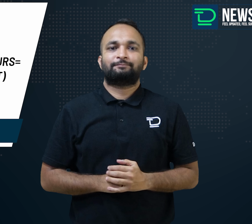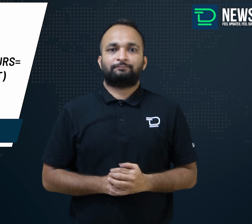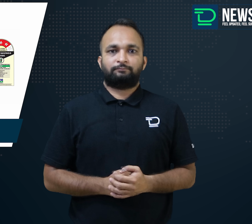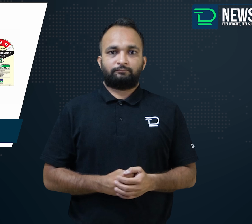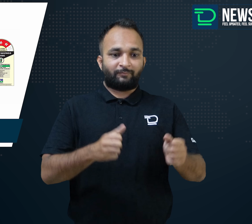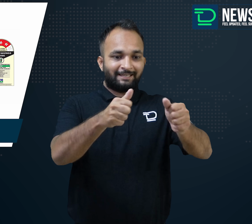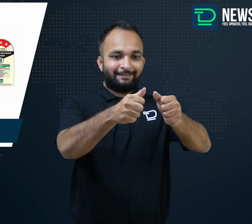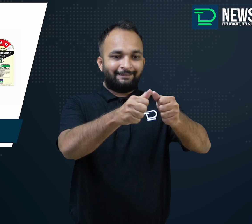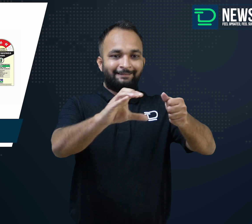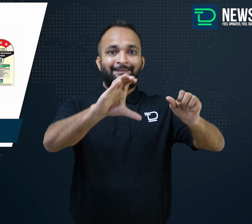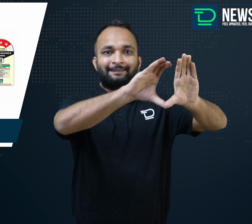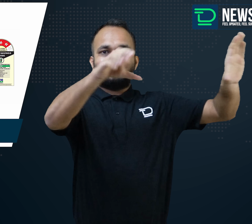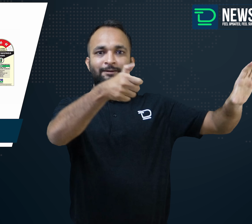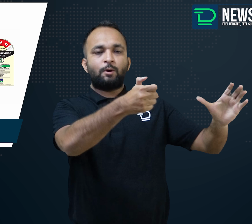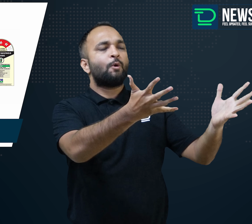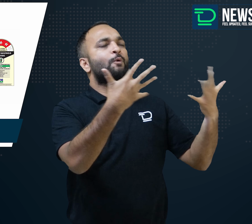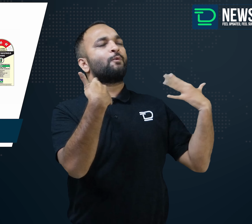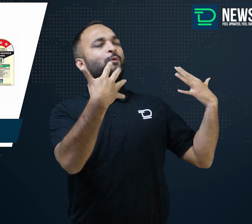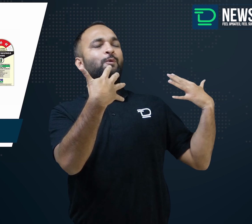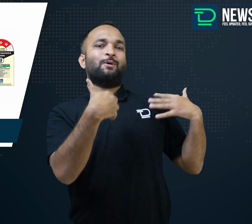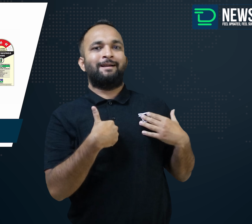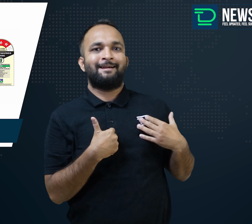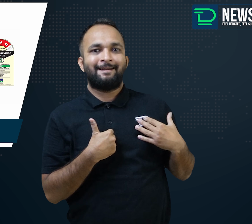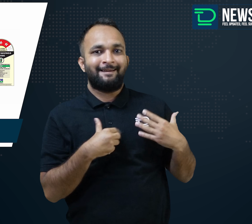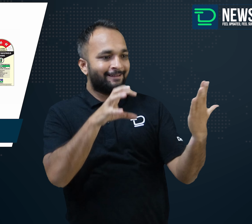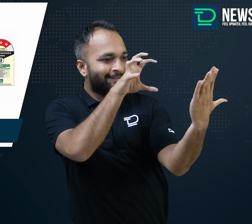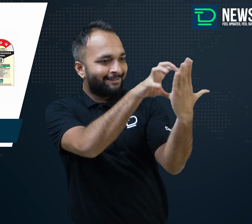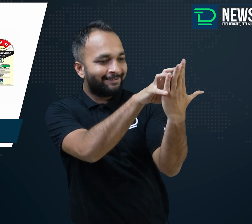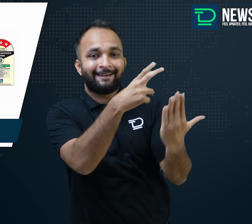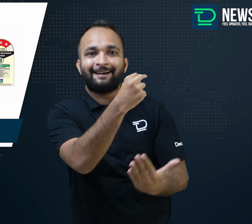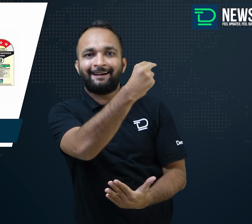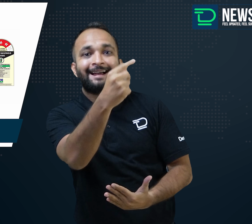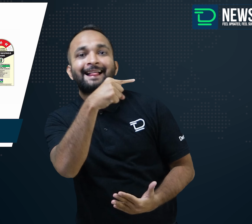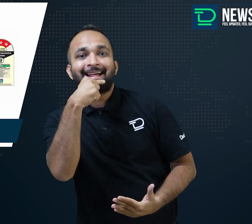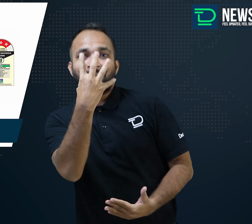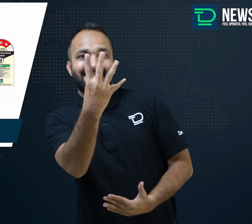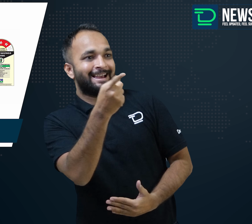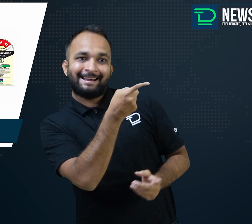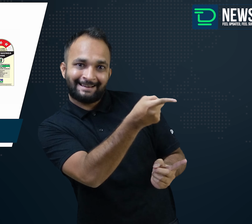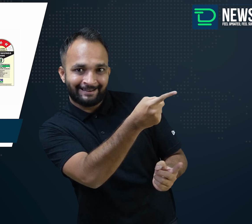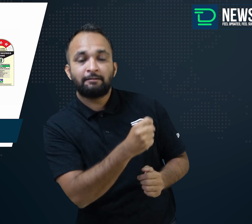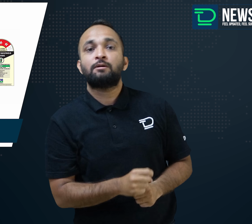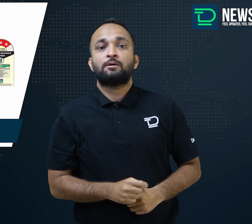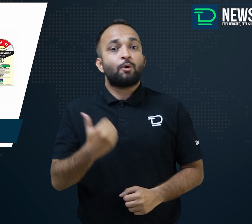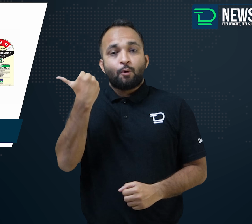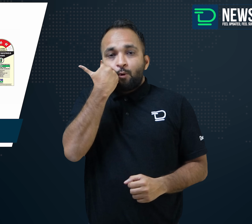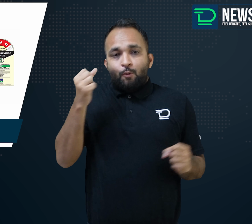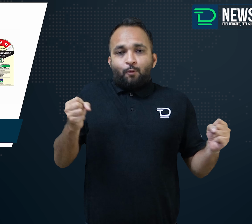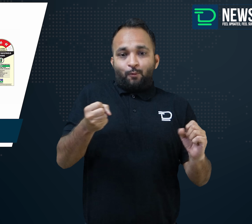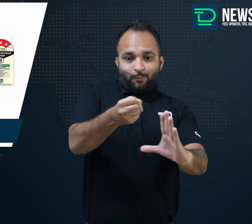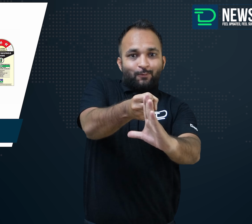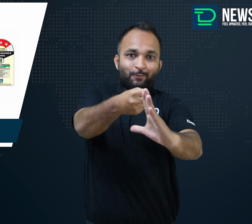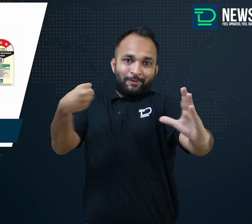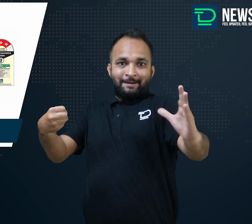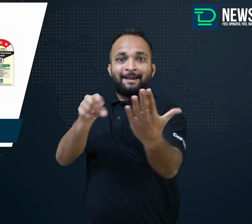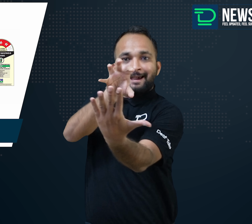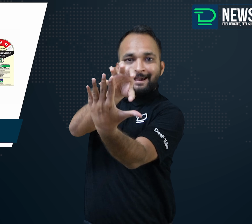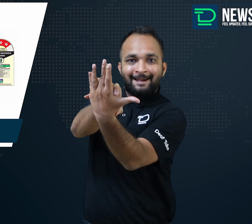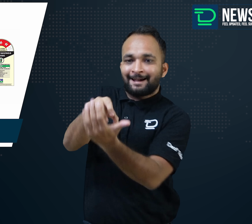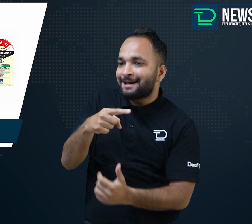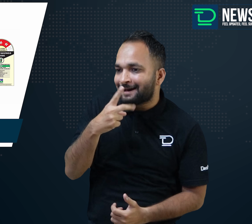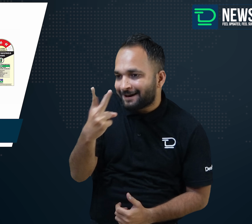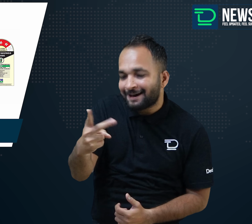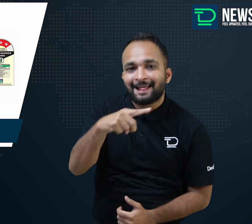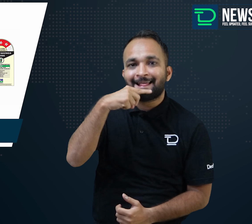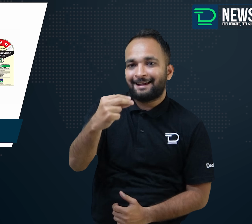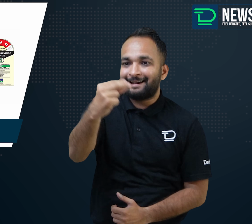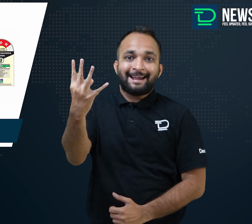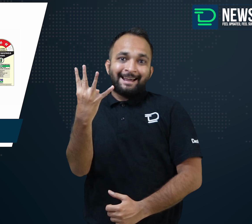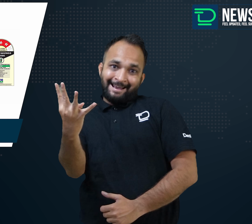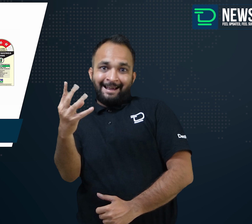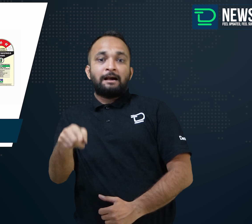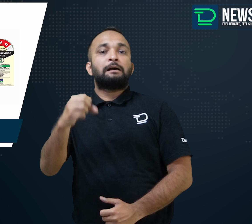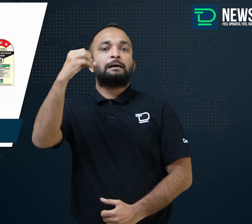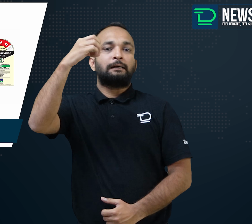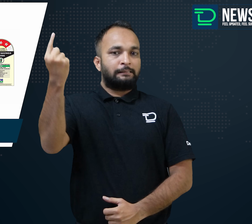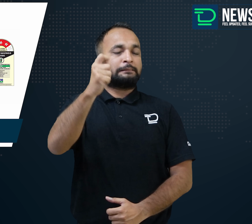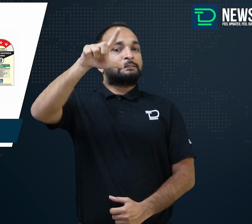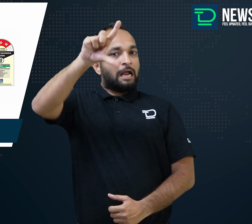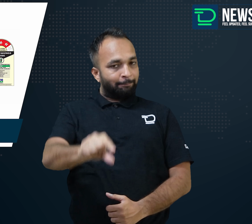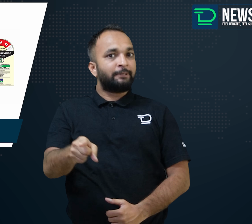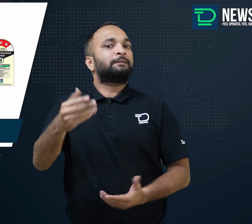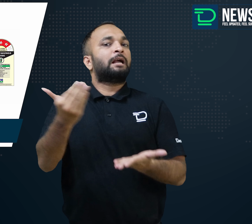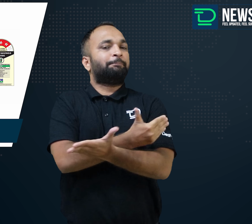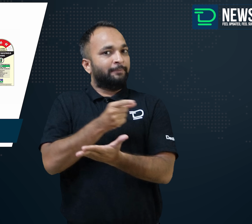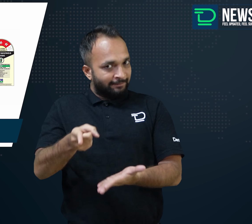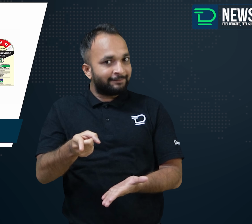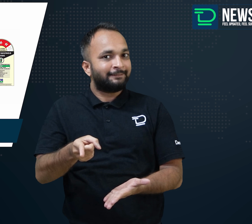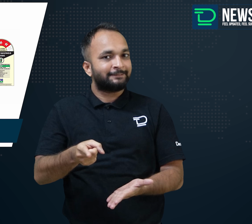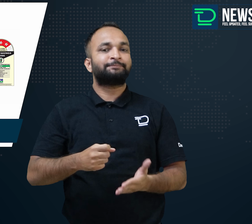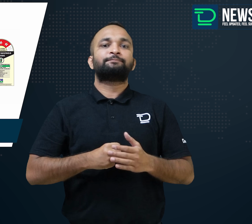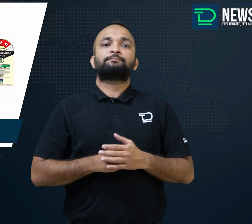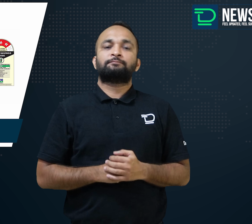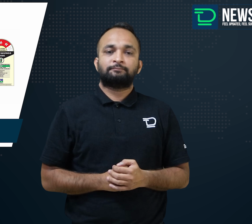Now coming to the save electricity by using 4 star devices AC, Fridge: